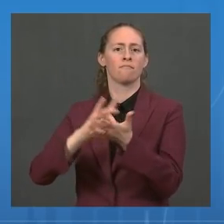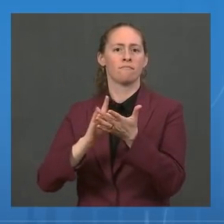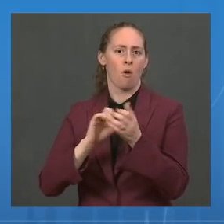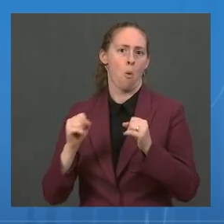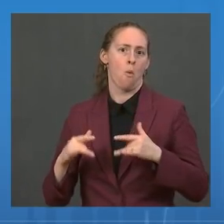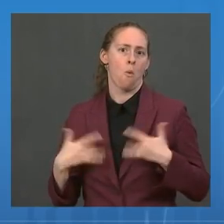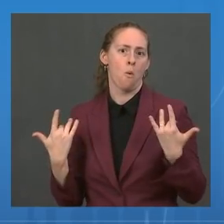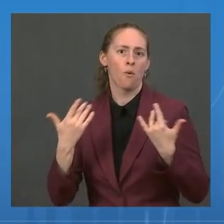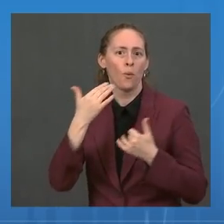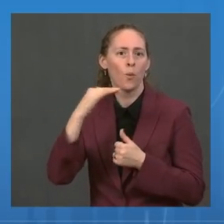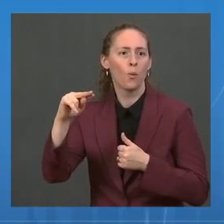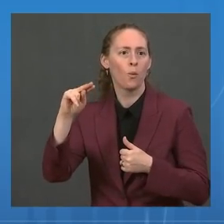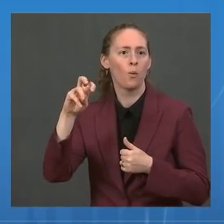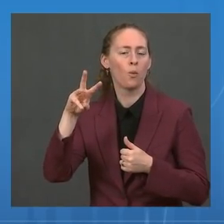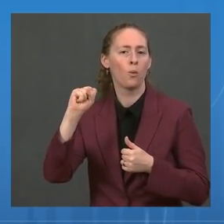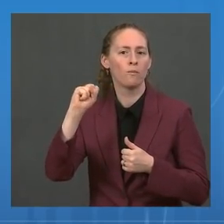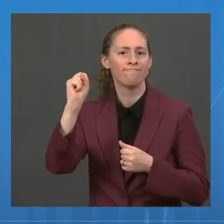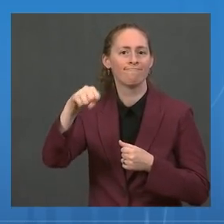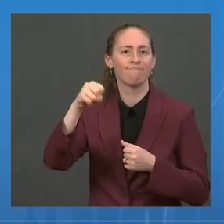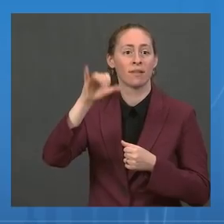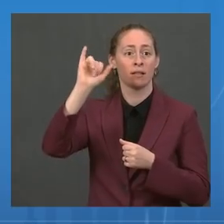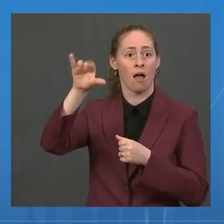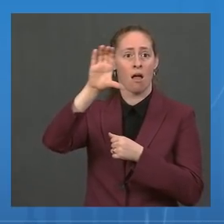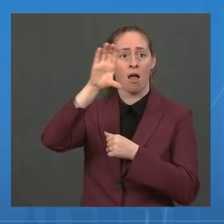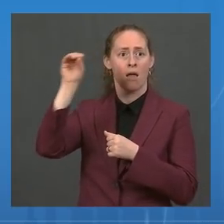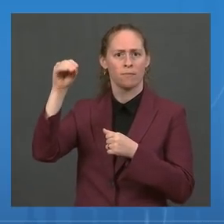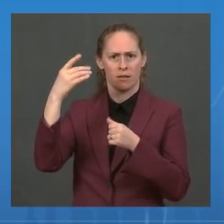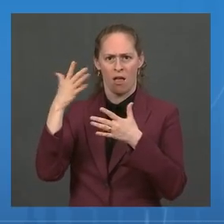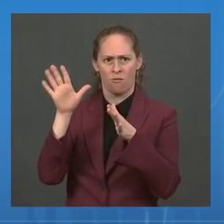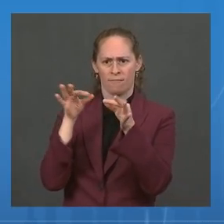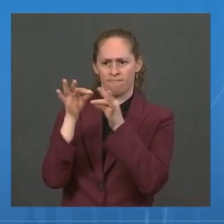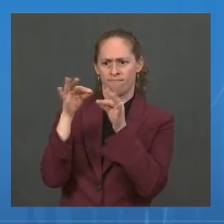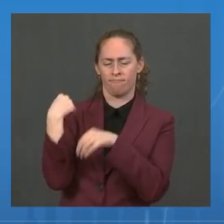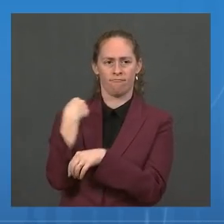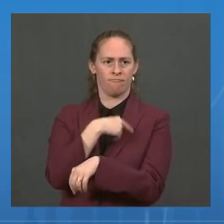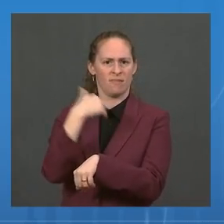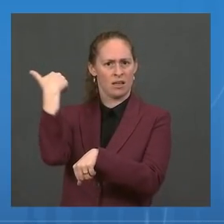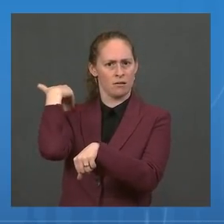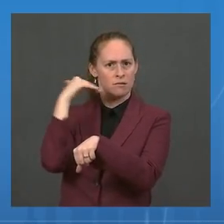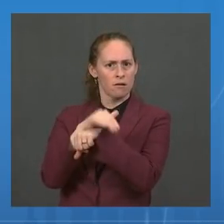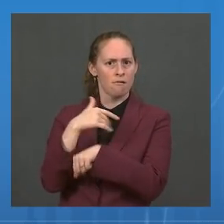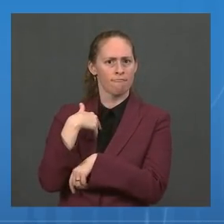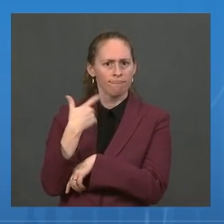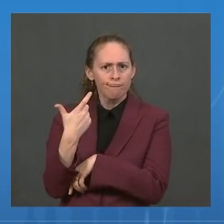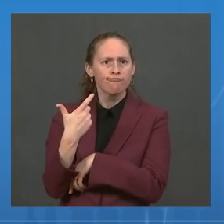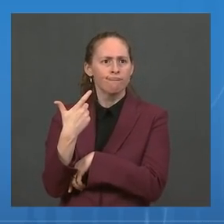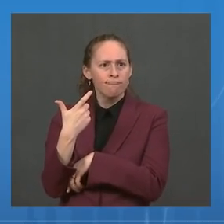The company, when they briefed us last night, had mentioned that they will be submitting their data